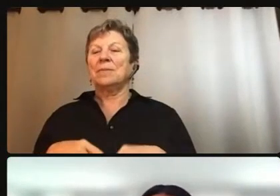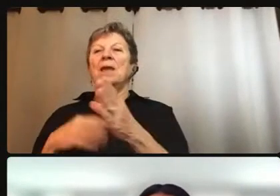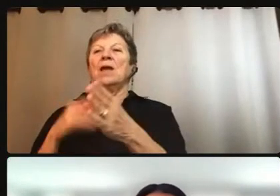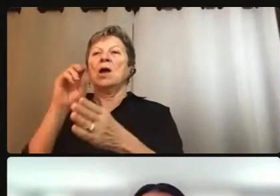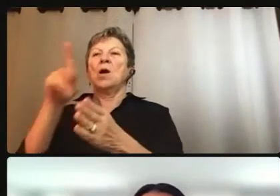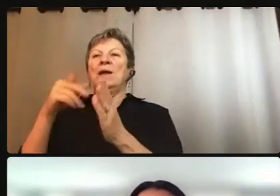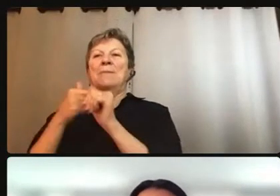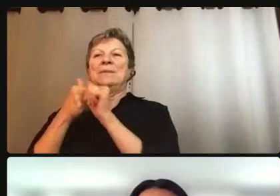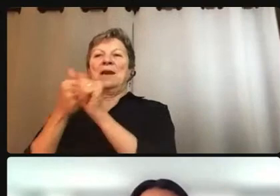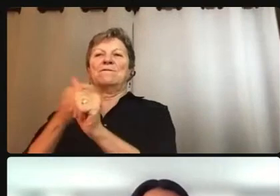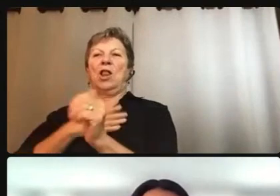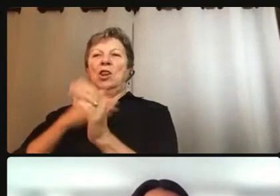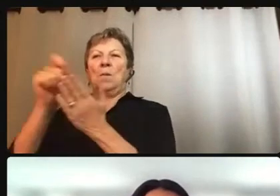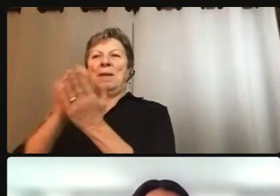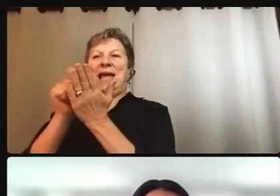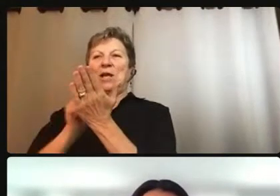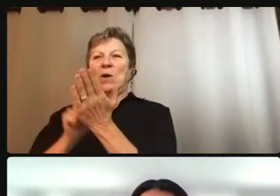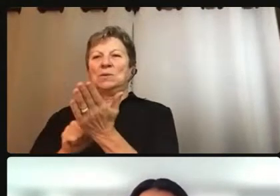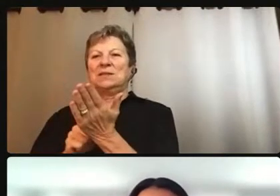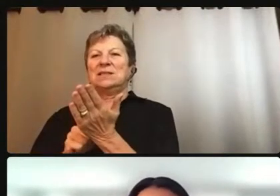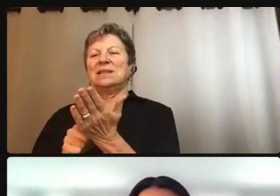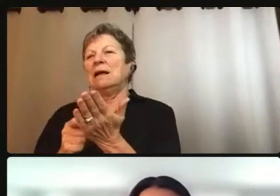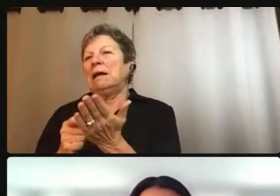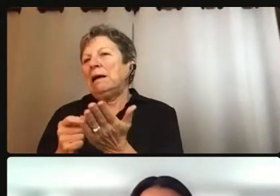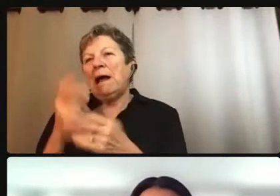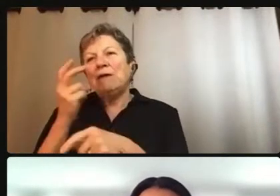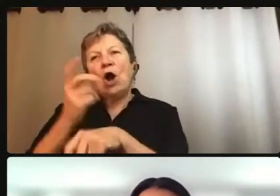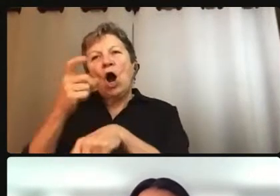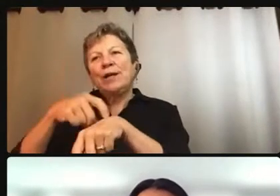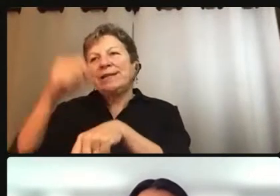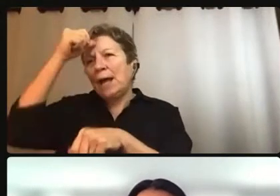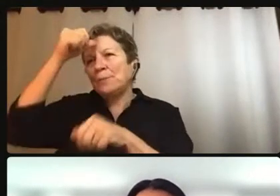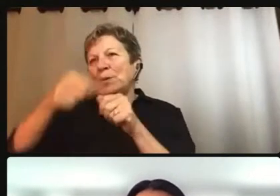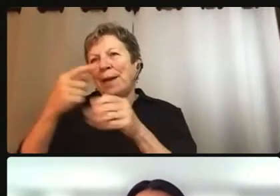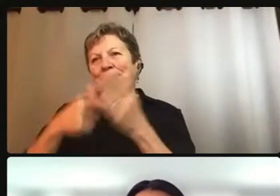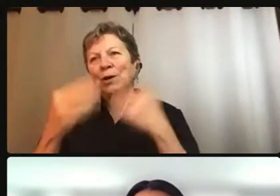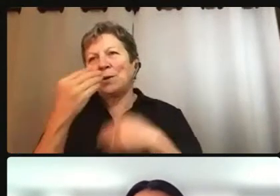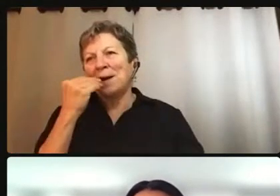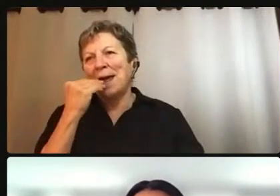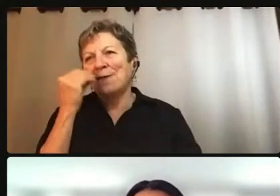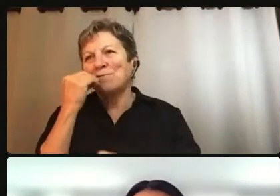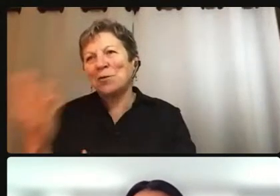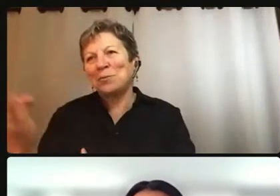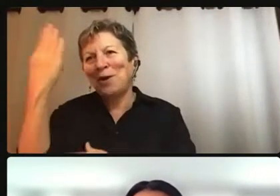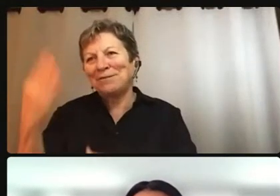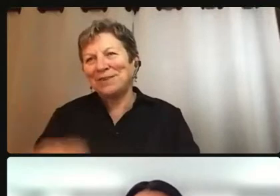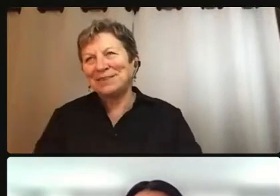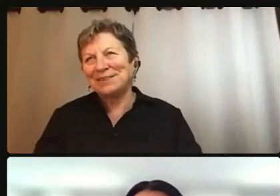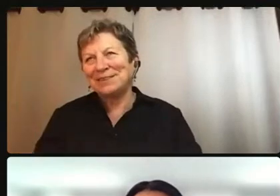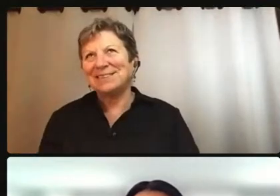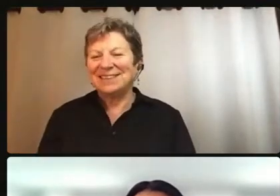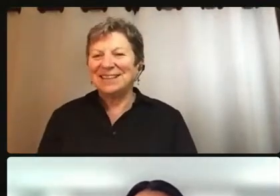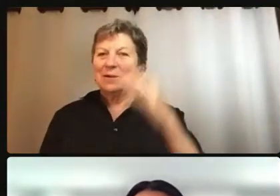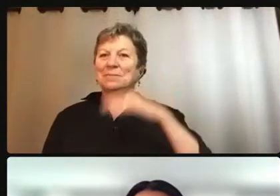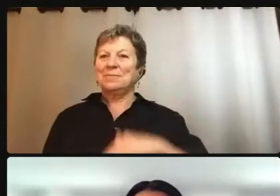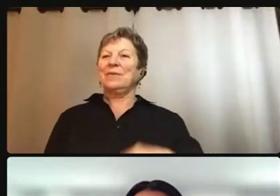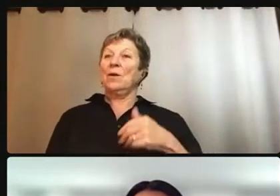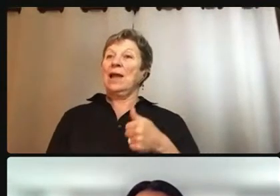ACCOMPLISH? HEY, I'LL GO BY MY NOT BY